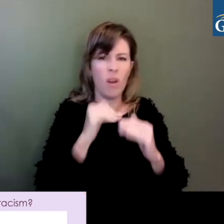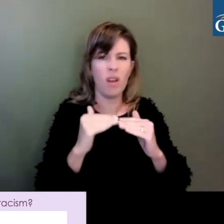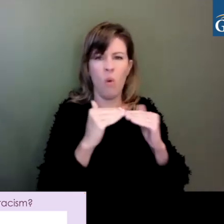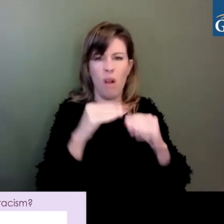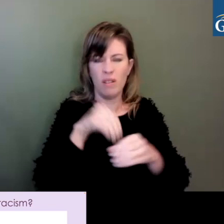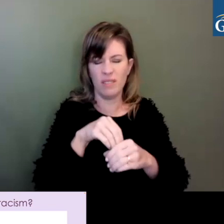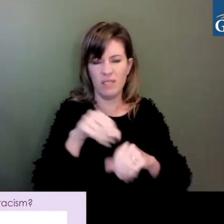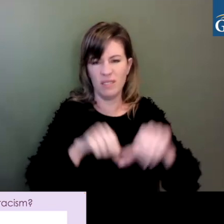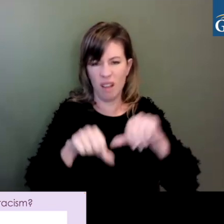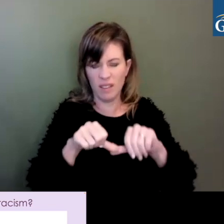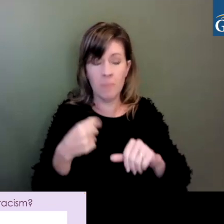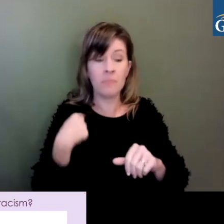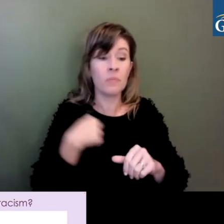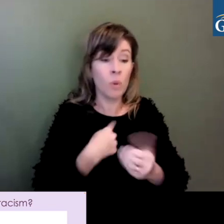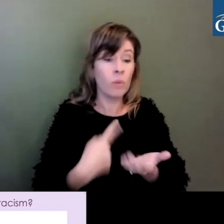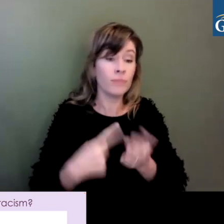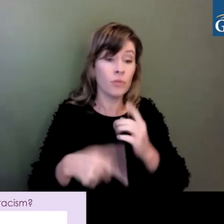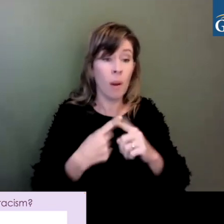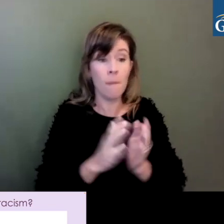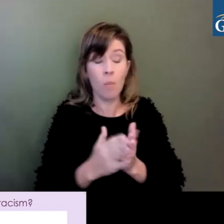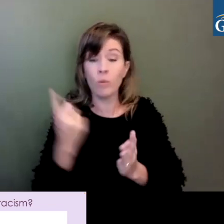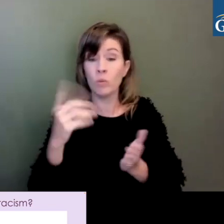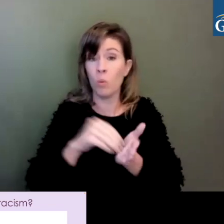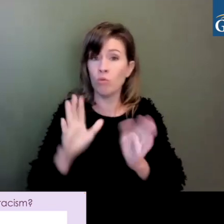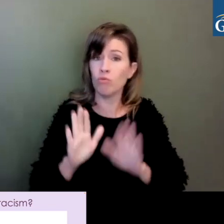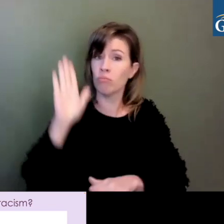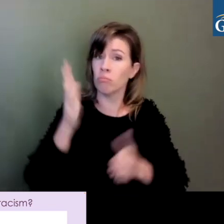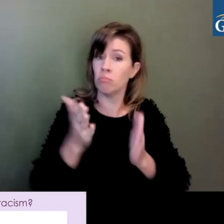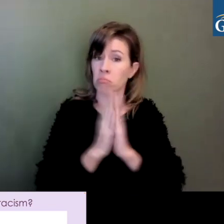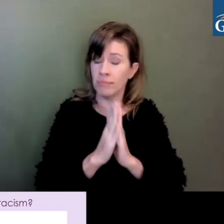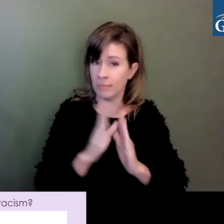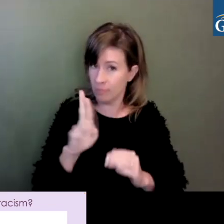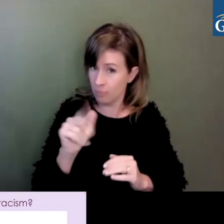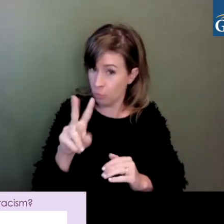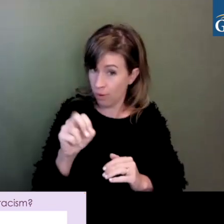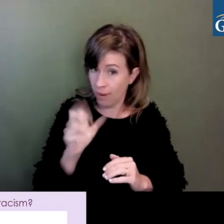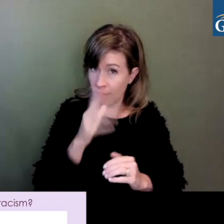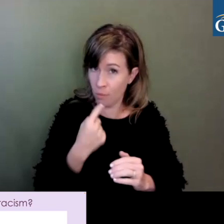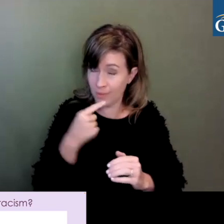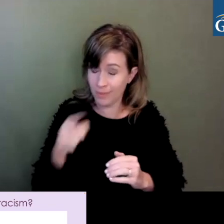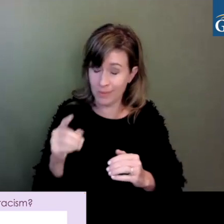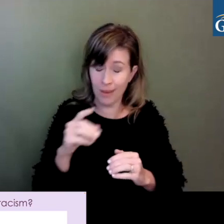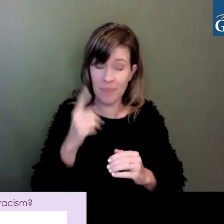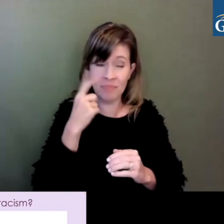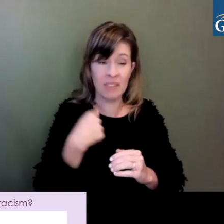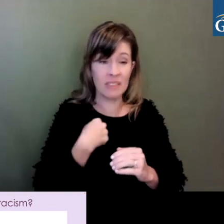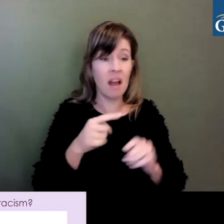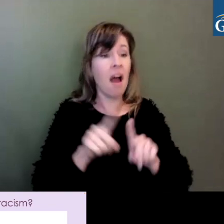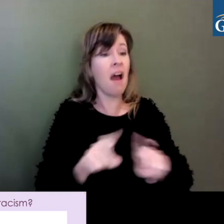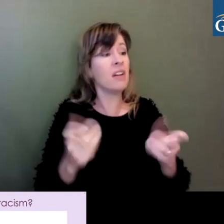students raised the question, very brave student I should say, when I asked what did you think about the book? And the